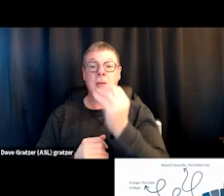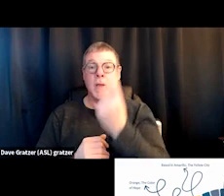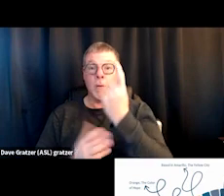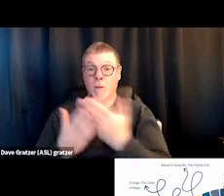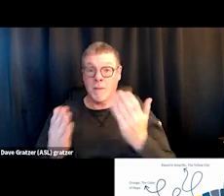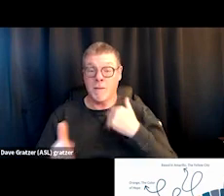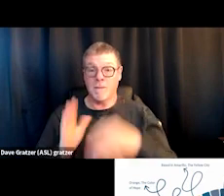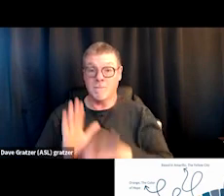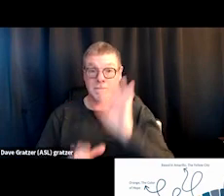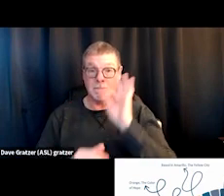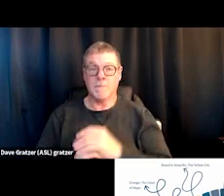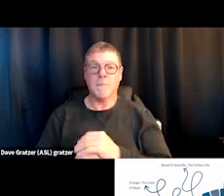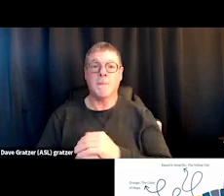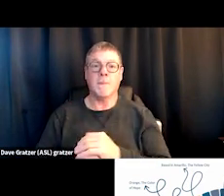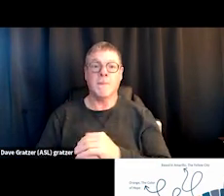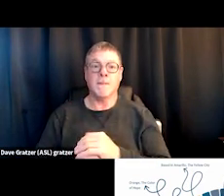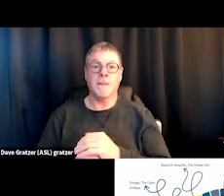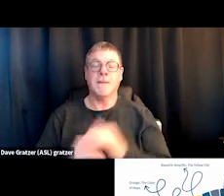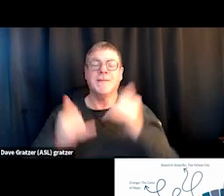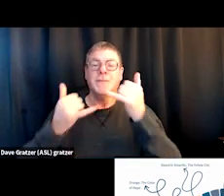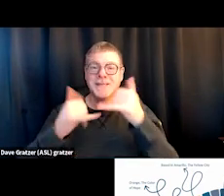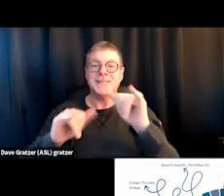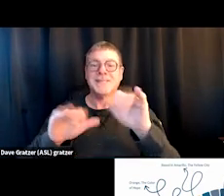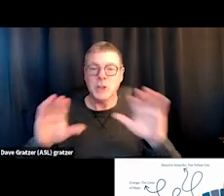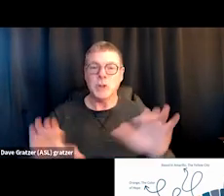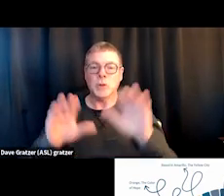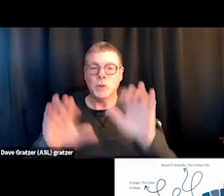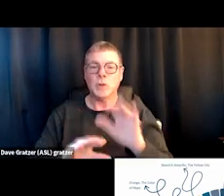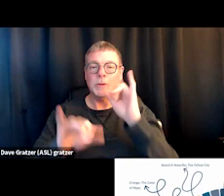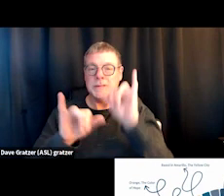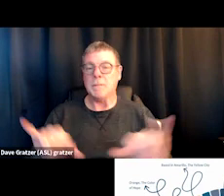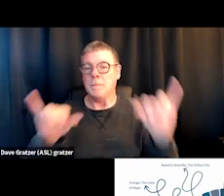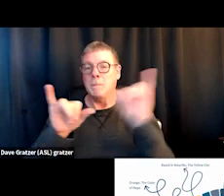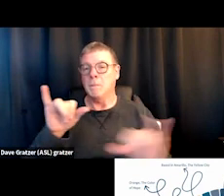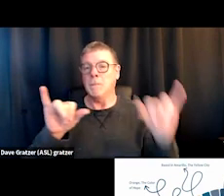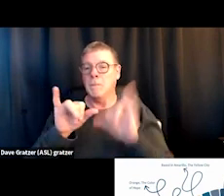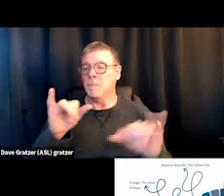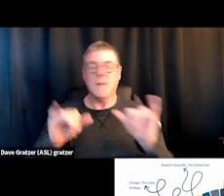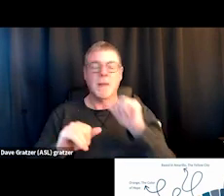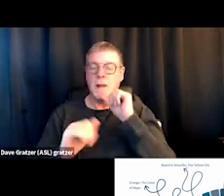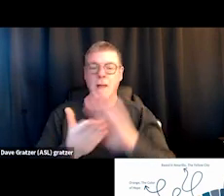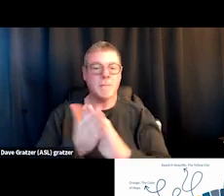is that we were still doing the things we had done for many, many years, but we weren't being as successful.